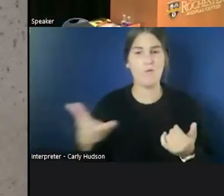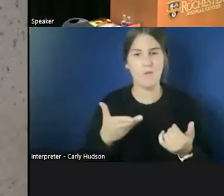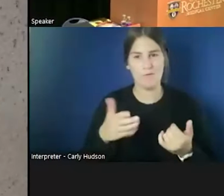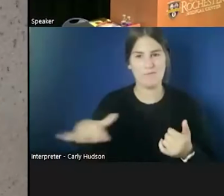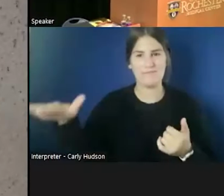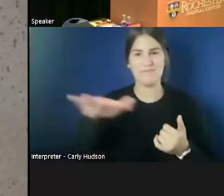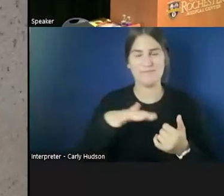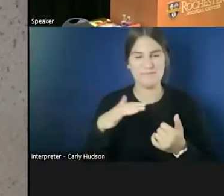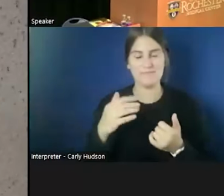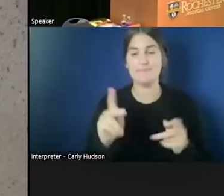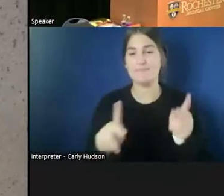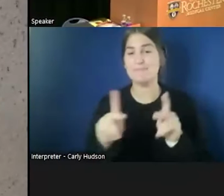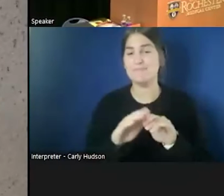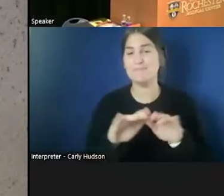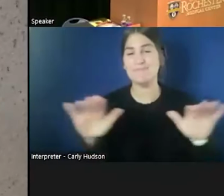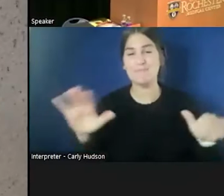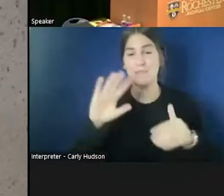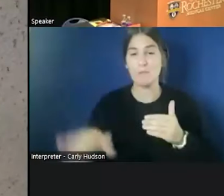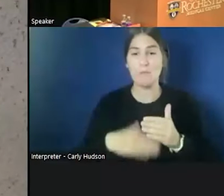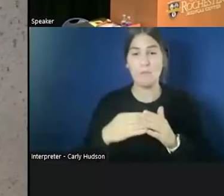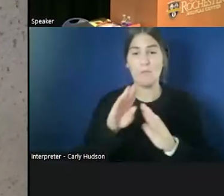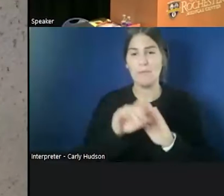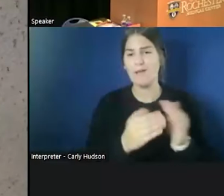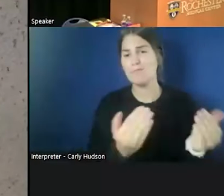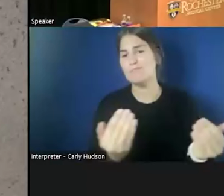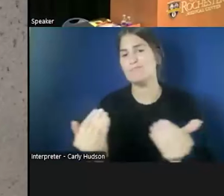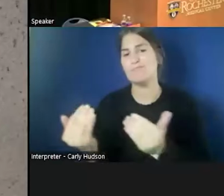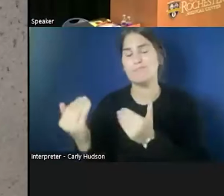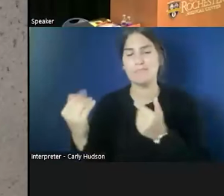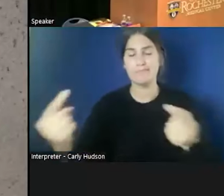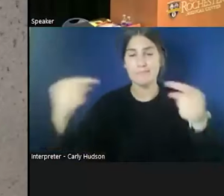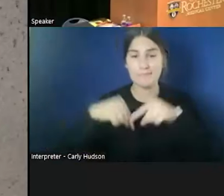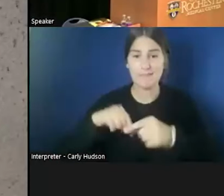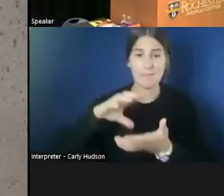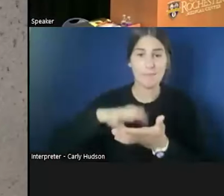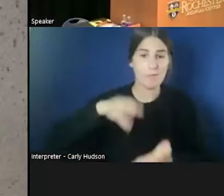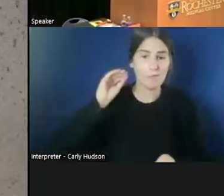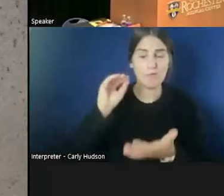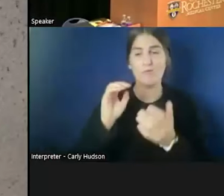people from all backgrounds to to really become enriched and learn and educate themselves in our